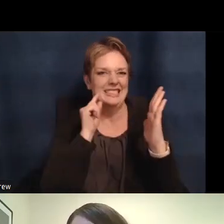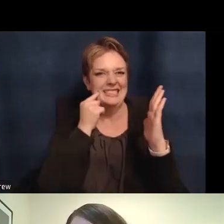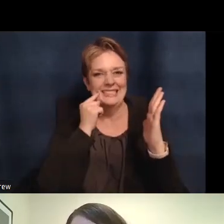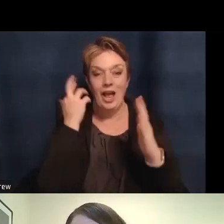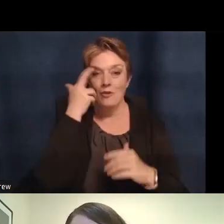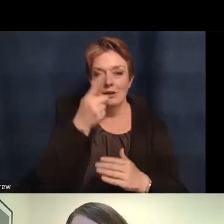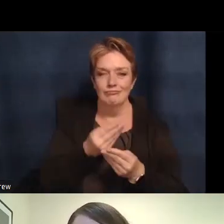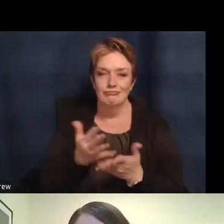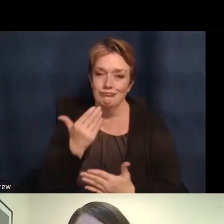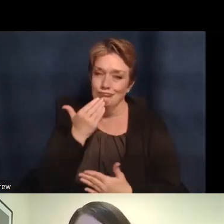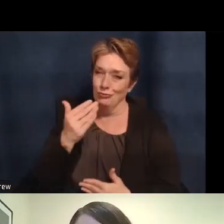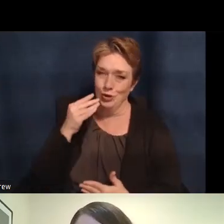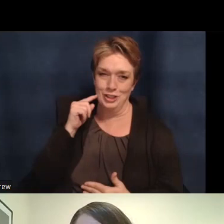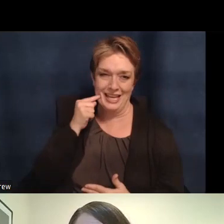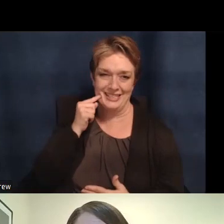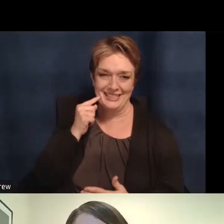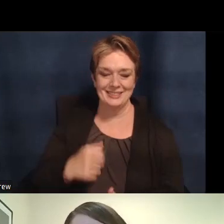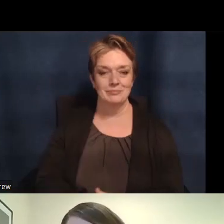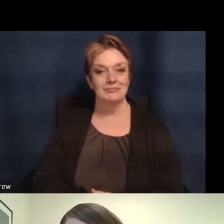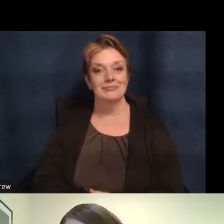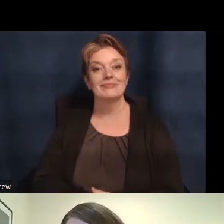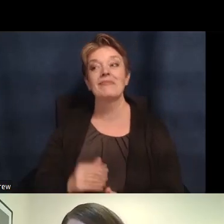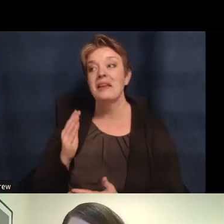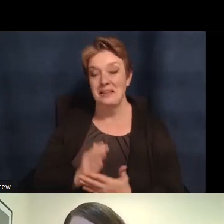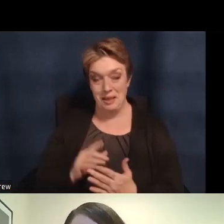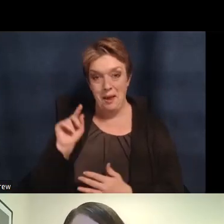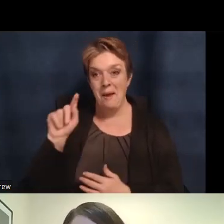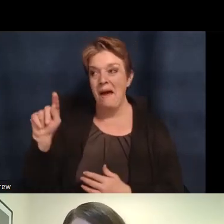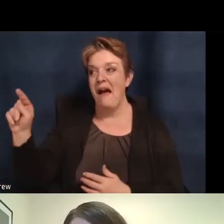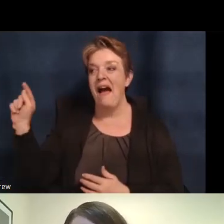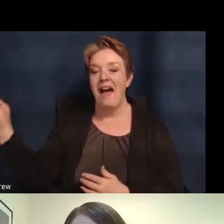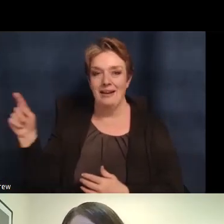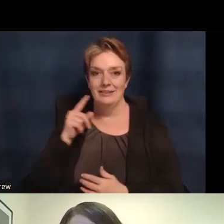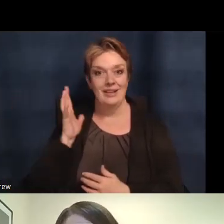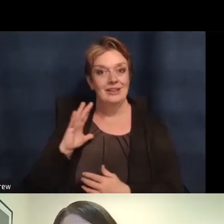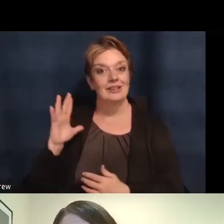I've even heard folks tell me that they used to go over to her house after school.